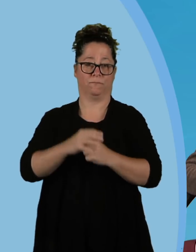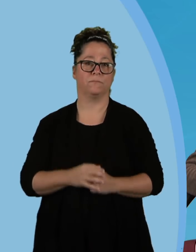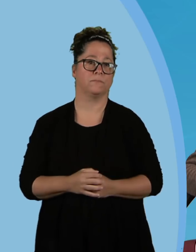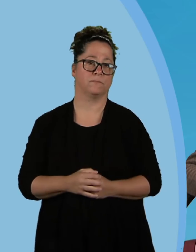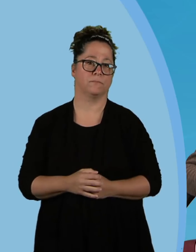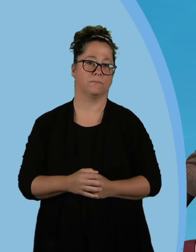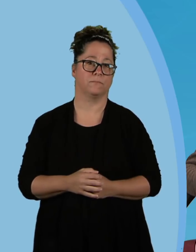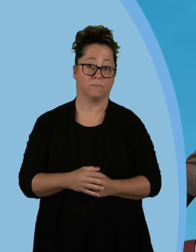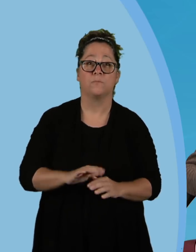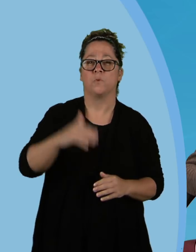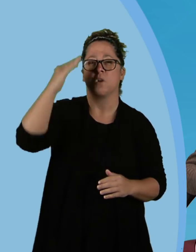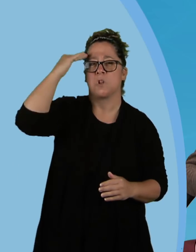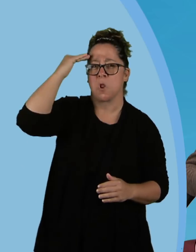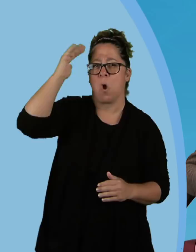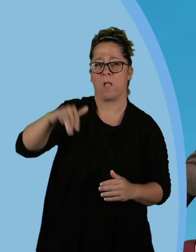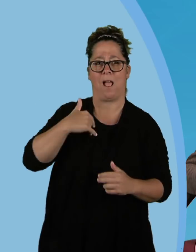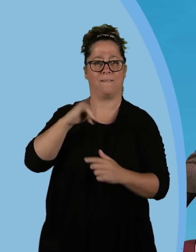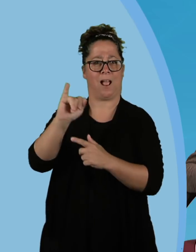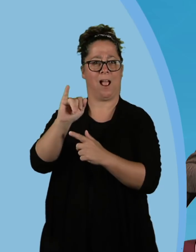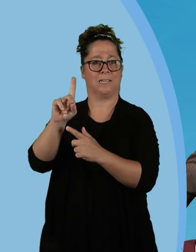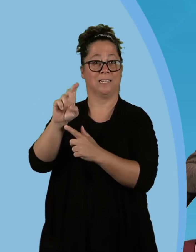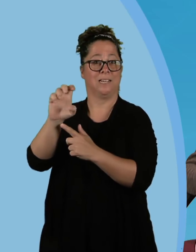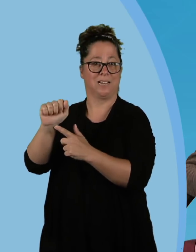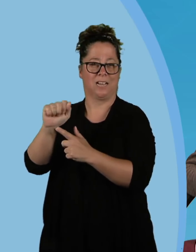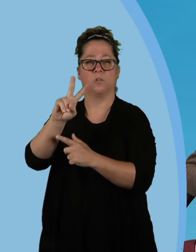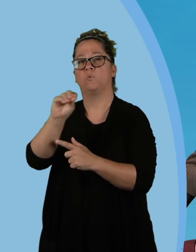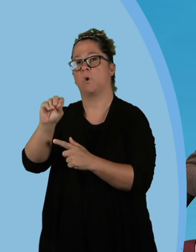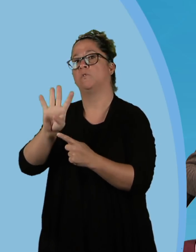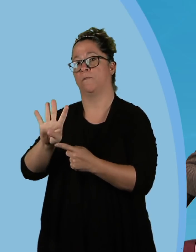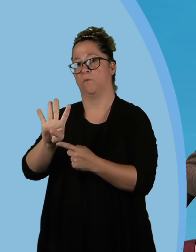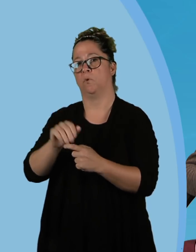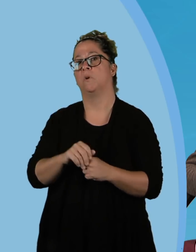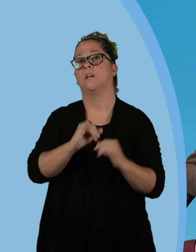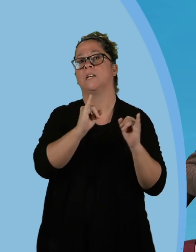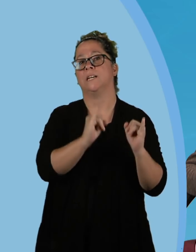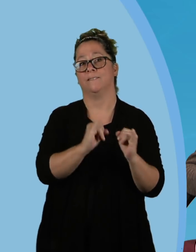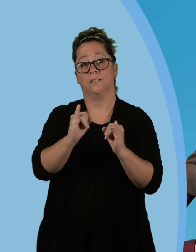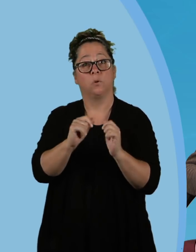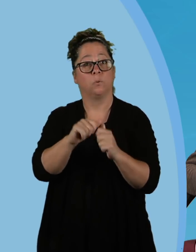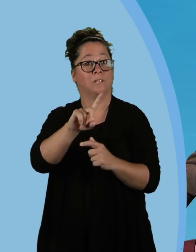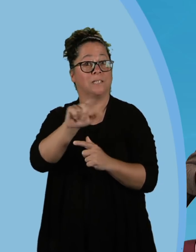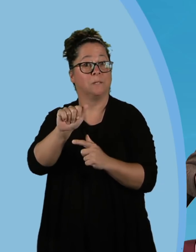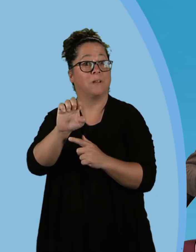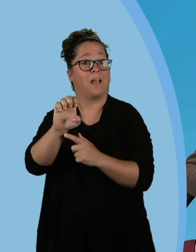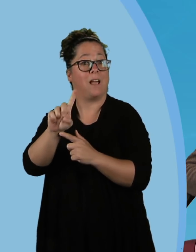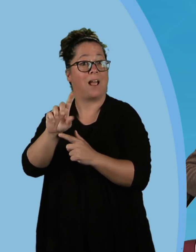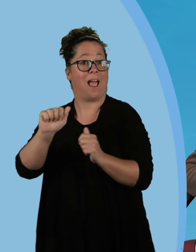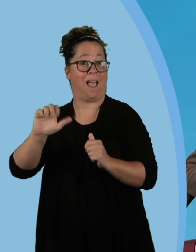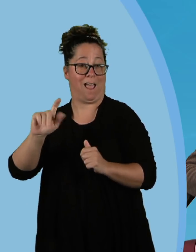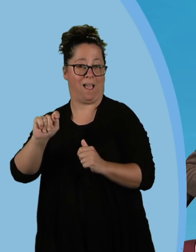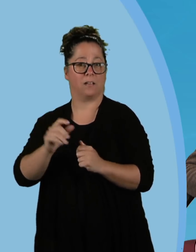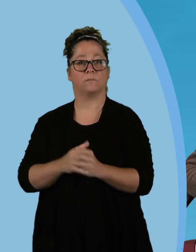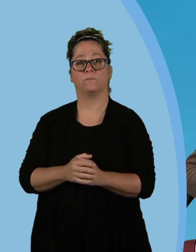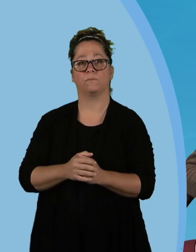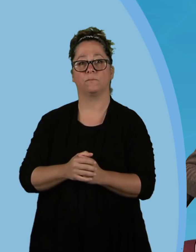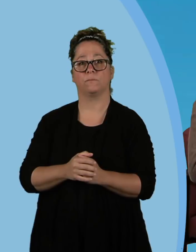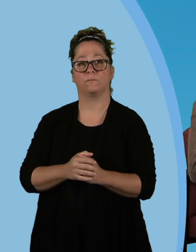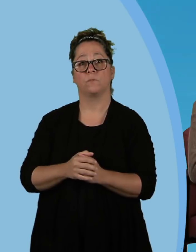we have state departments of education that are intricately involved in this, and then we have local school districts.